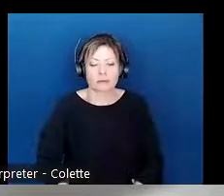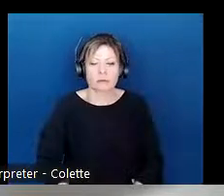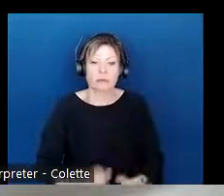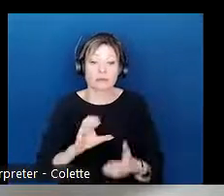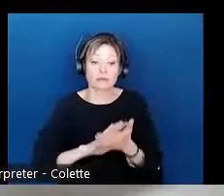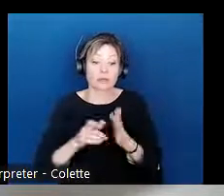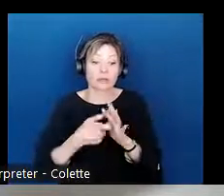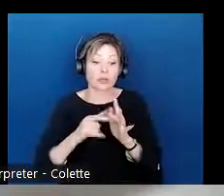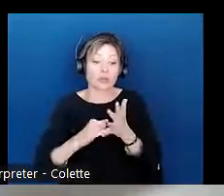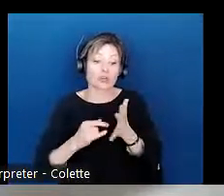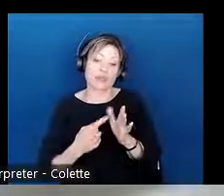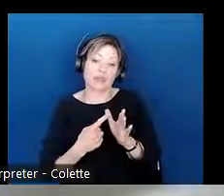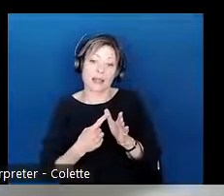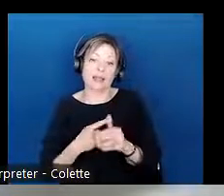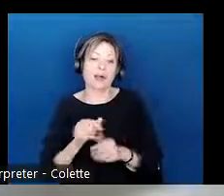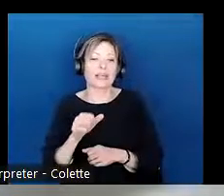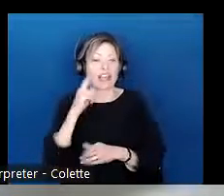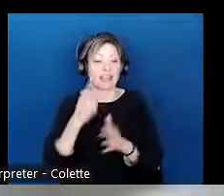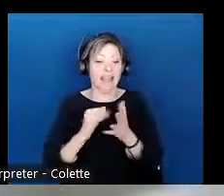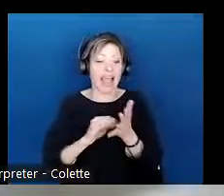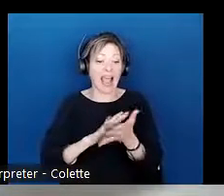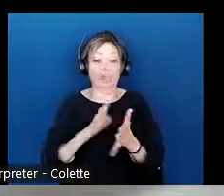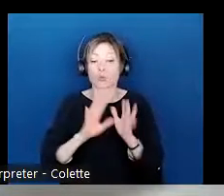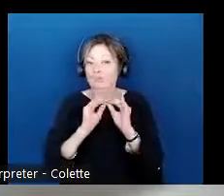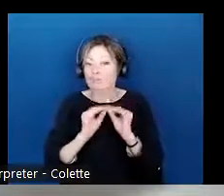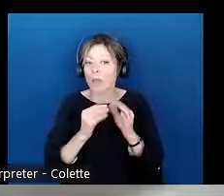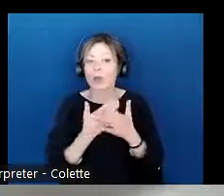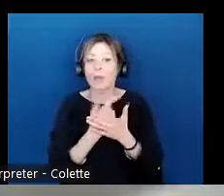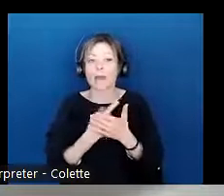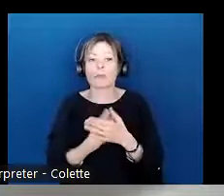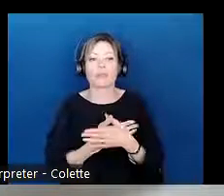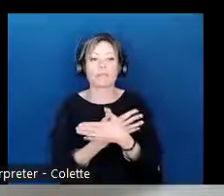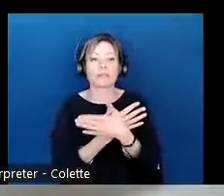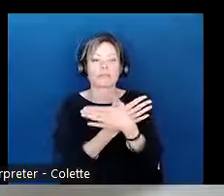think Ash was just going to say a little bit about this butterfly and um The Wild fire risk as well.